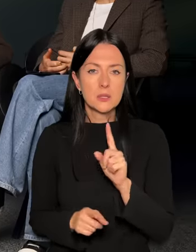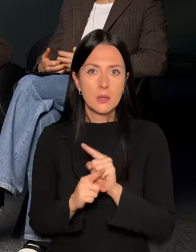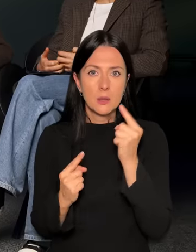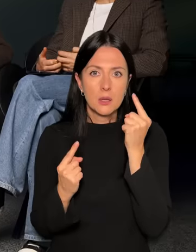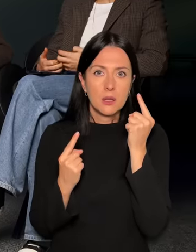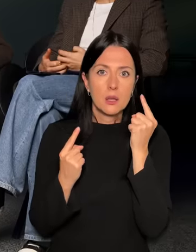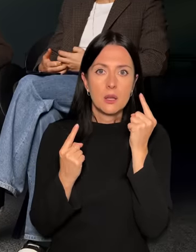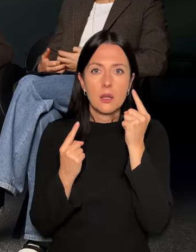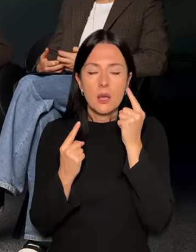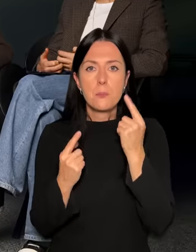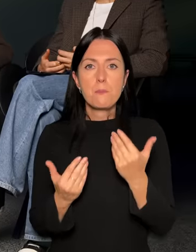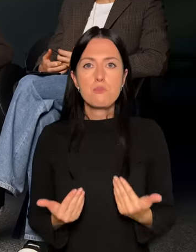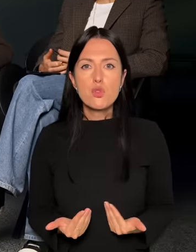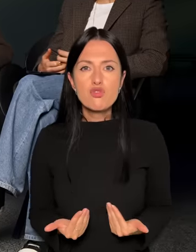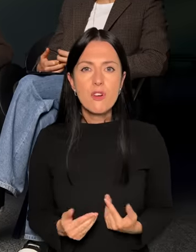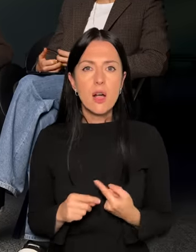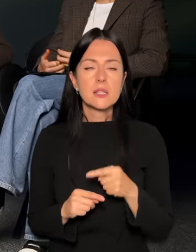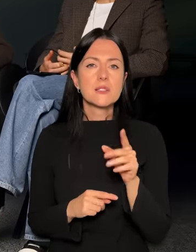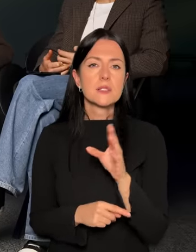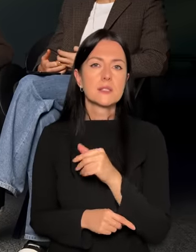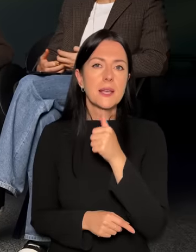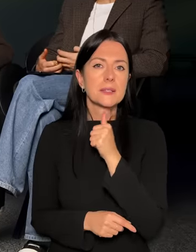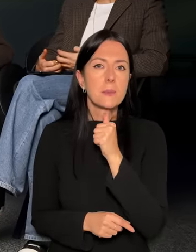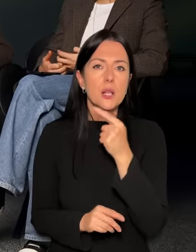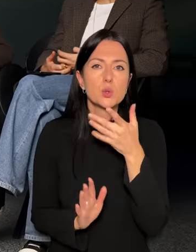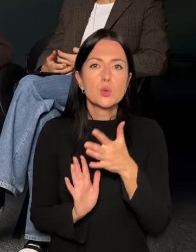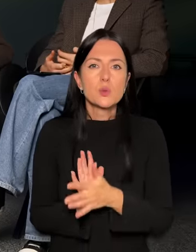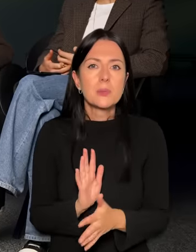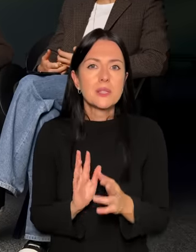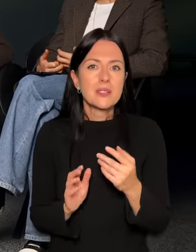They were processing it, living through it, trying to understand me and how to live themselves.